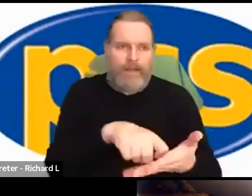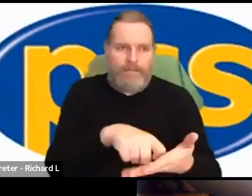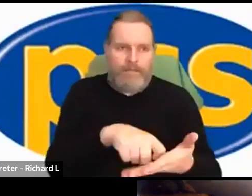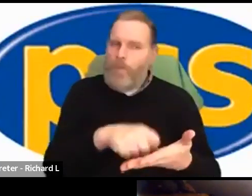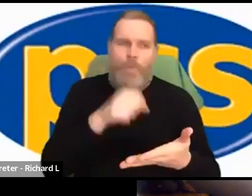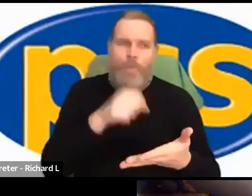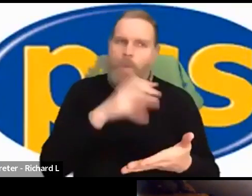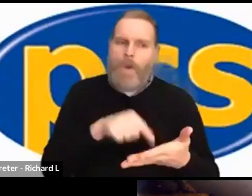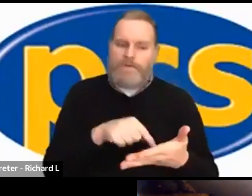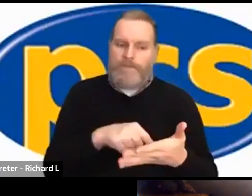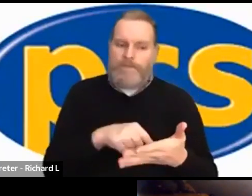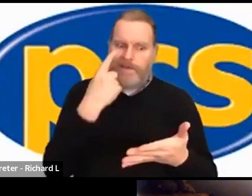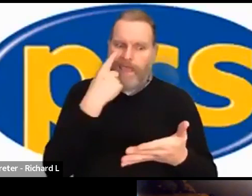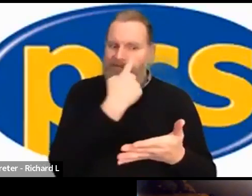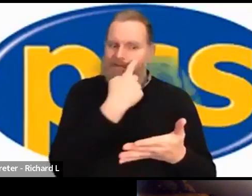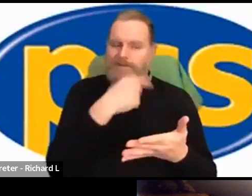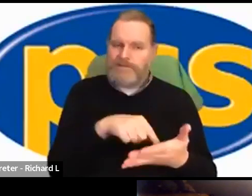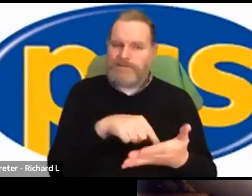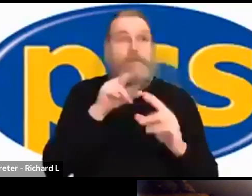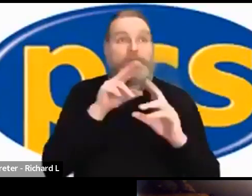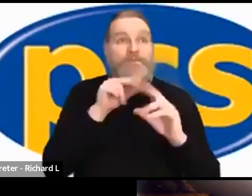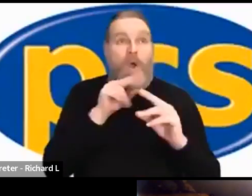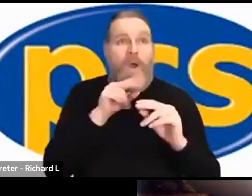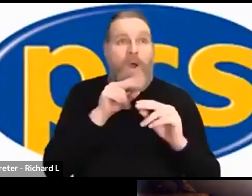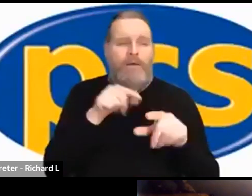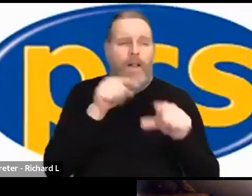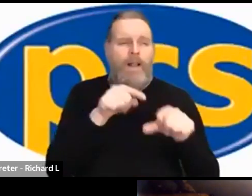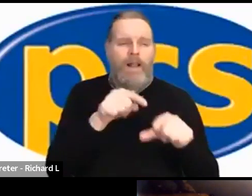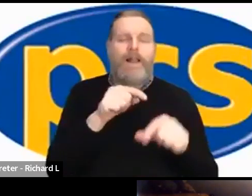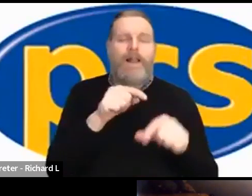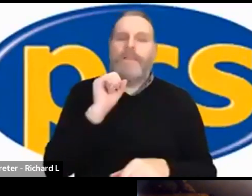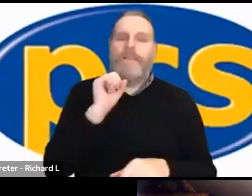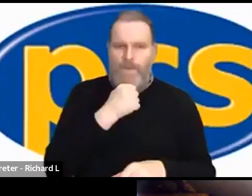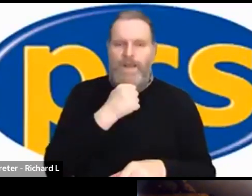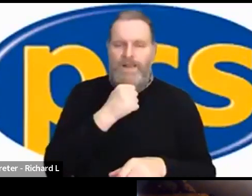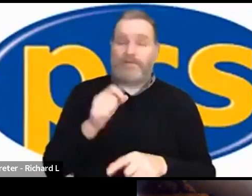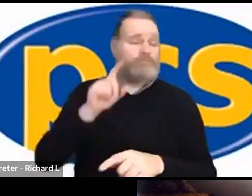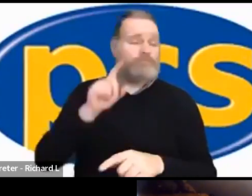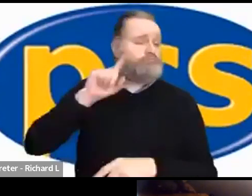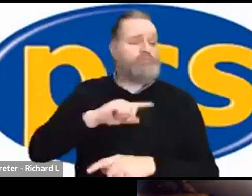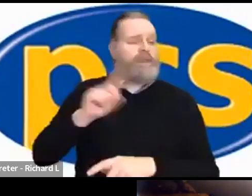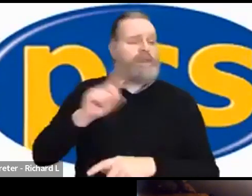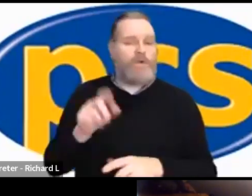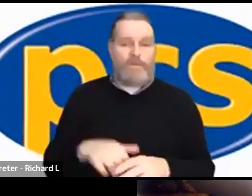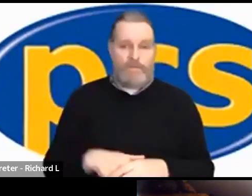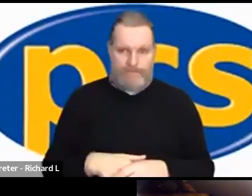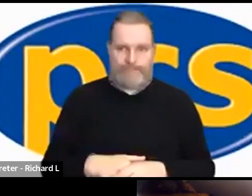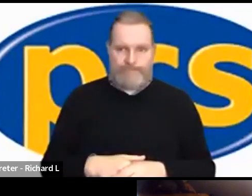right wouldn't put this stuff in right in, and they really should not be put position, but come to the Union on on the question of of on the question of of that for